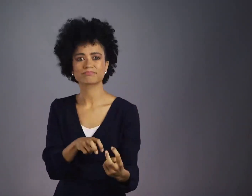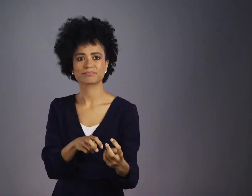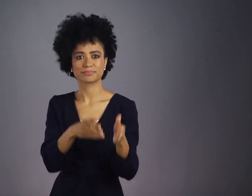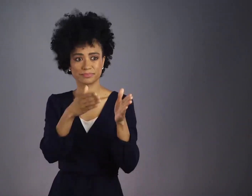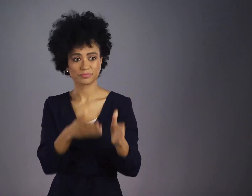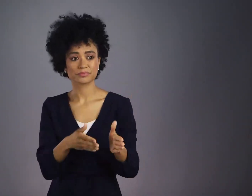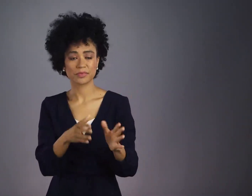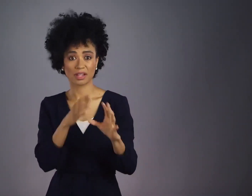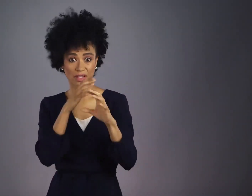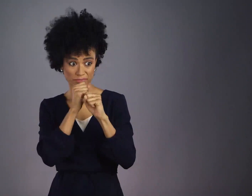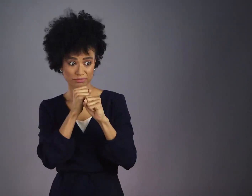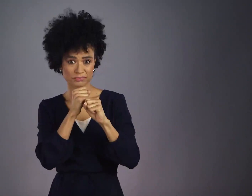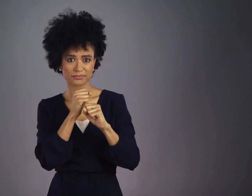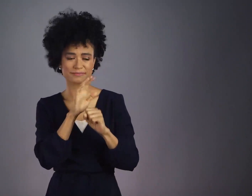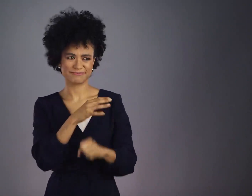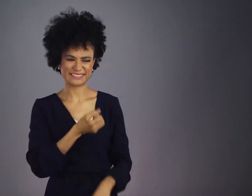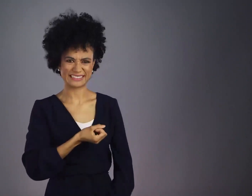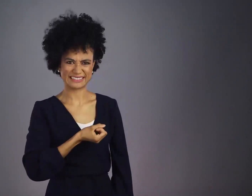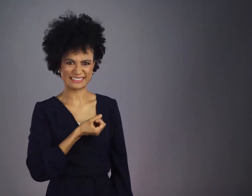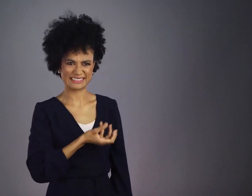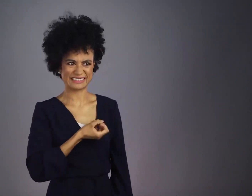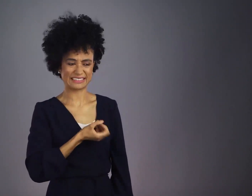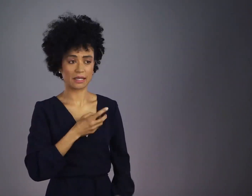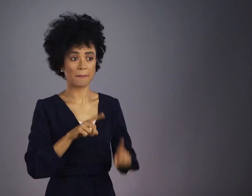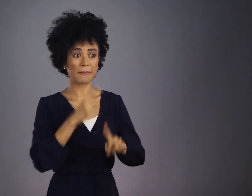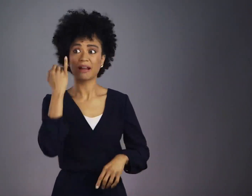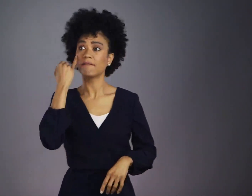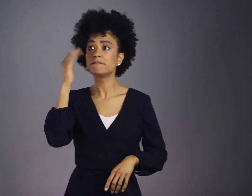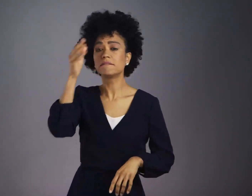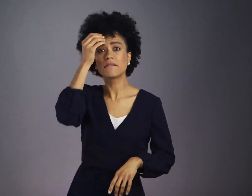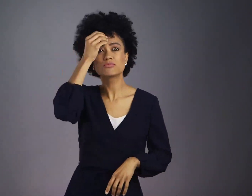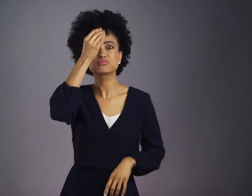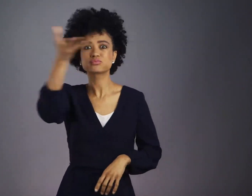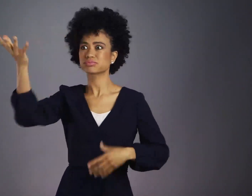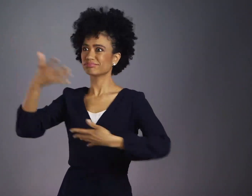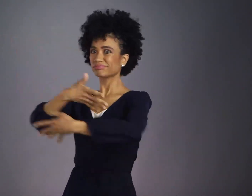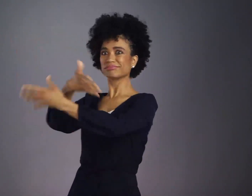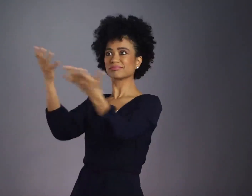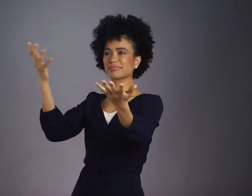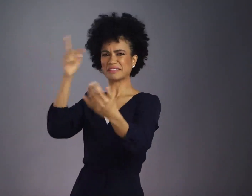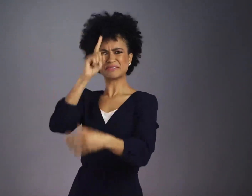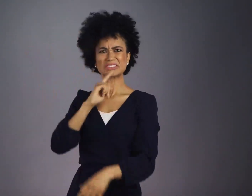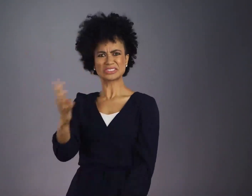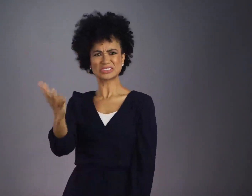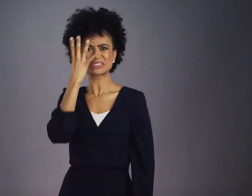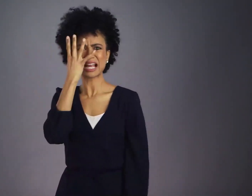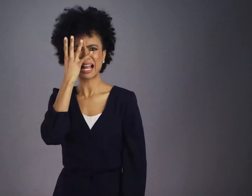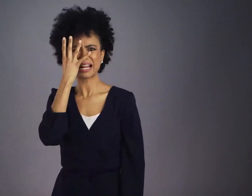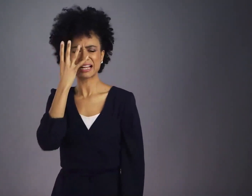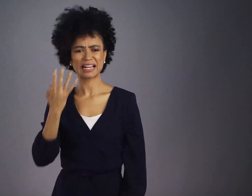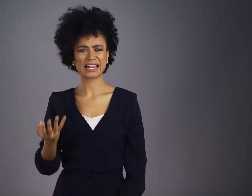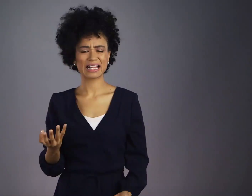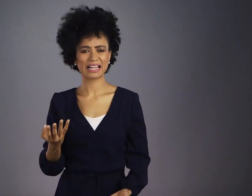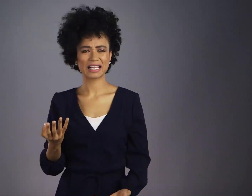We have already admitted this in conﬁdence to another person, but we are sure we would be imprisoned